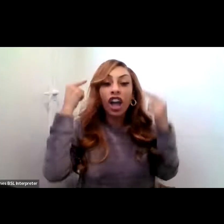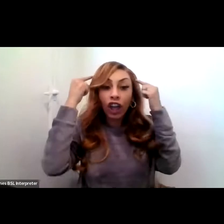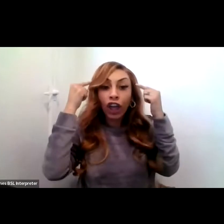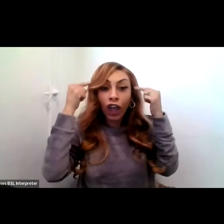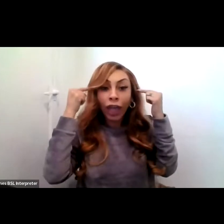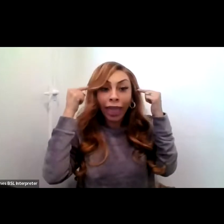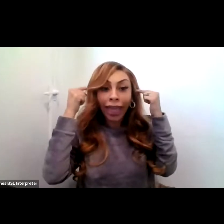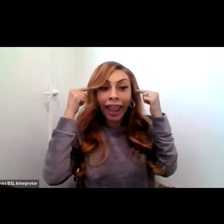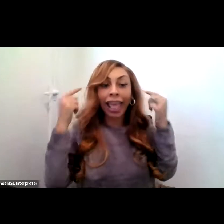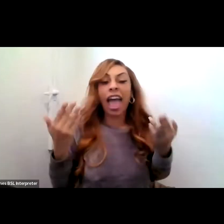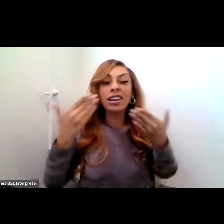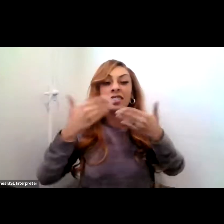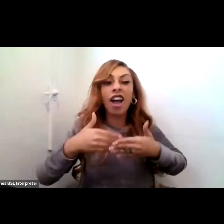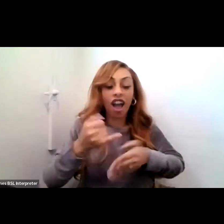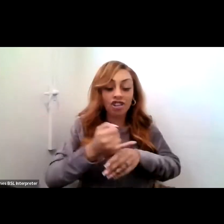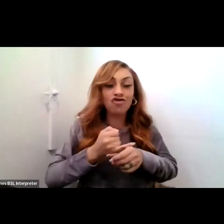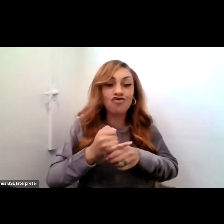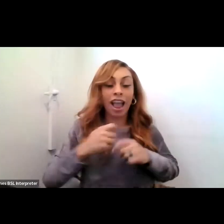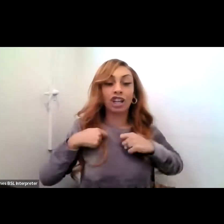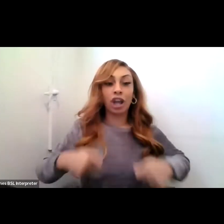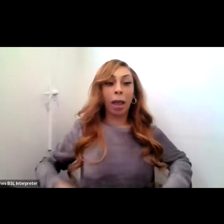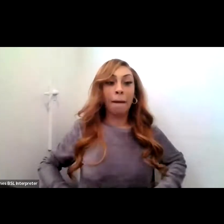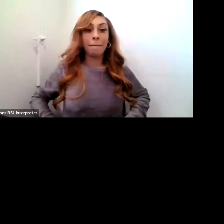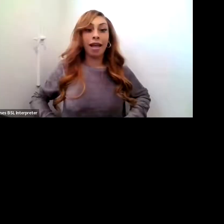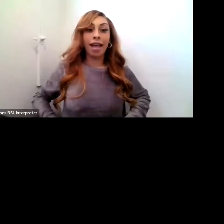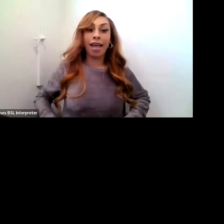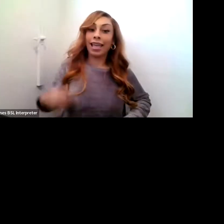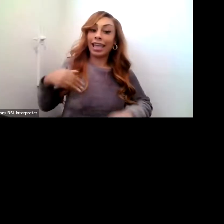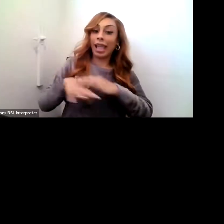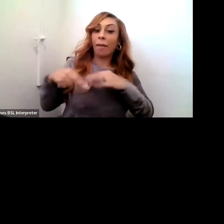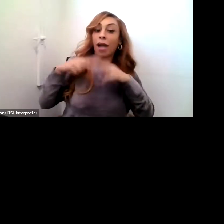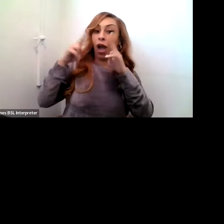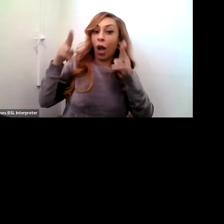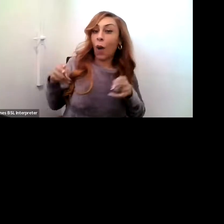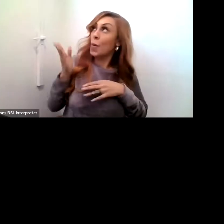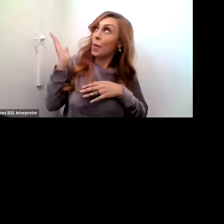speaking to you from my home in my by now very familiar boxroom office set-up.